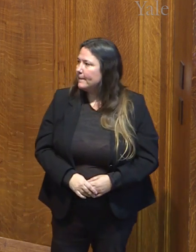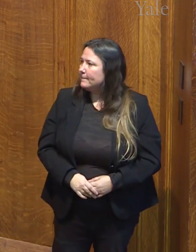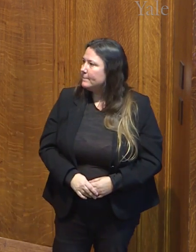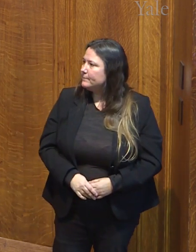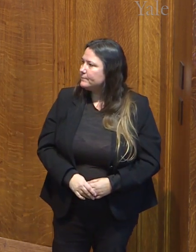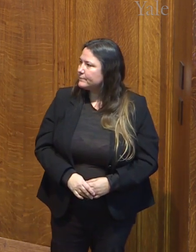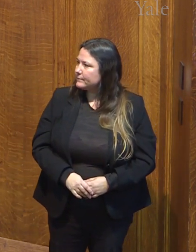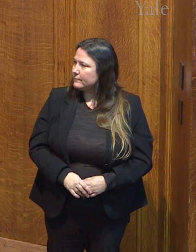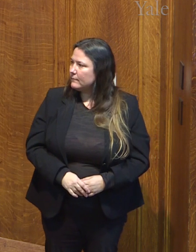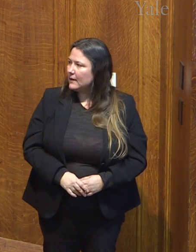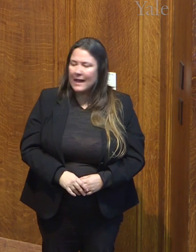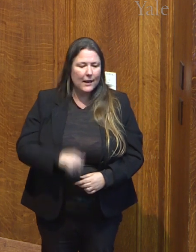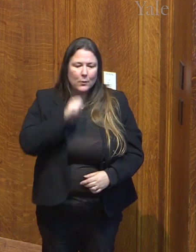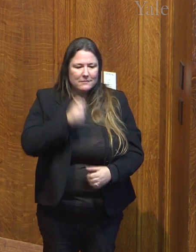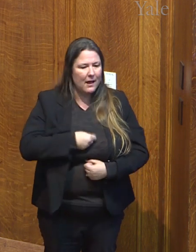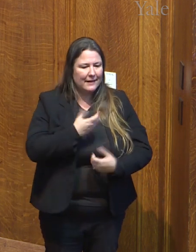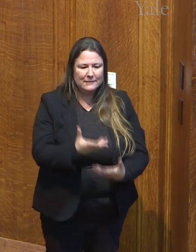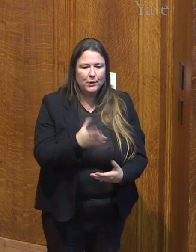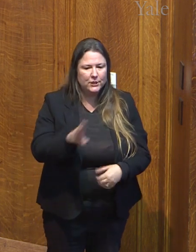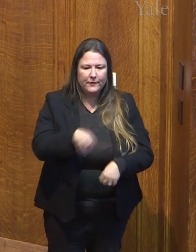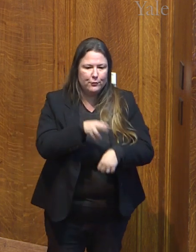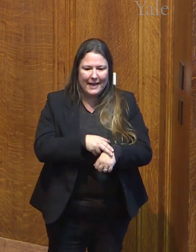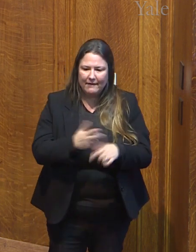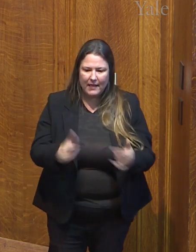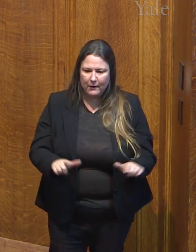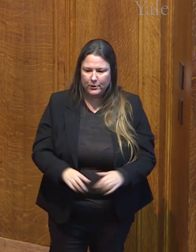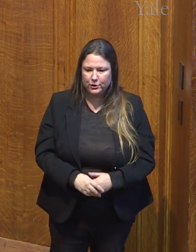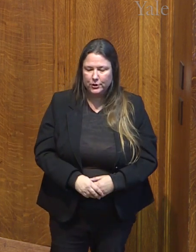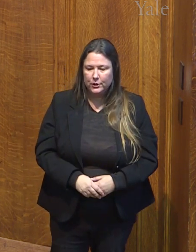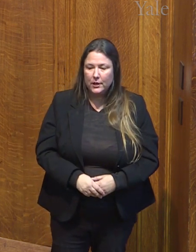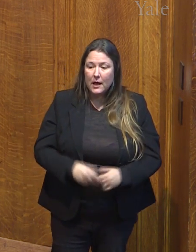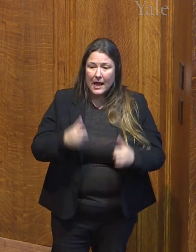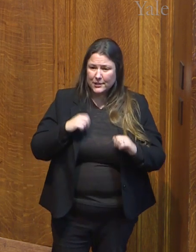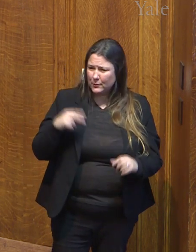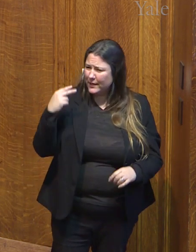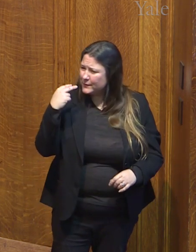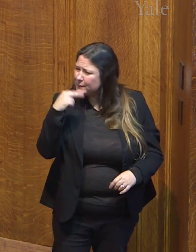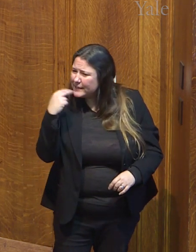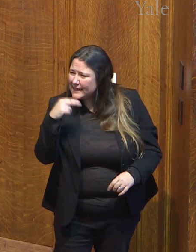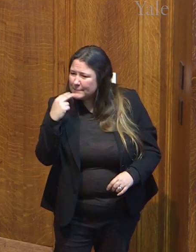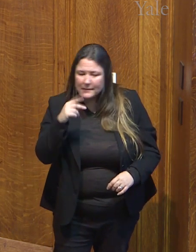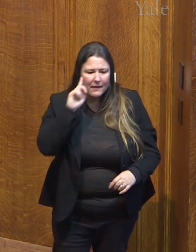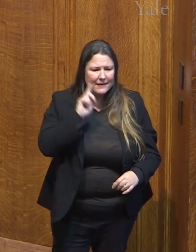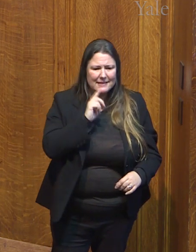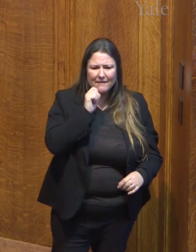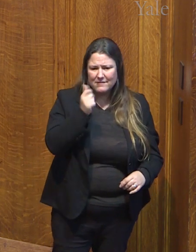in their native language and in trying to read lips the Deaf are not receiving any idea